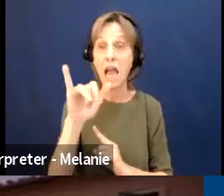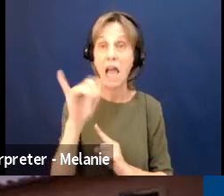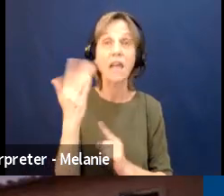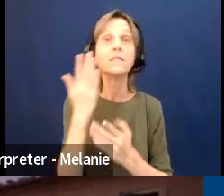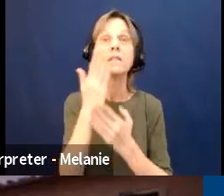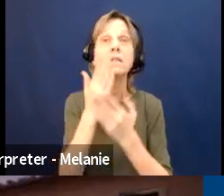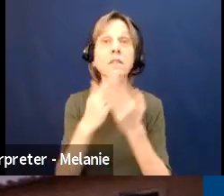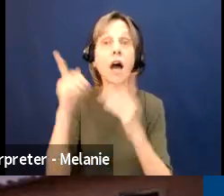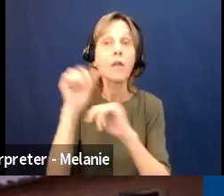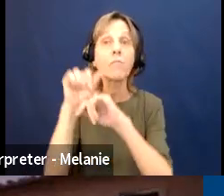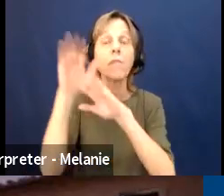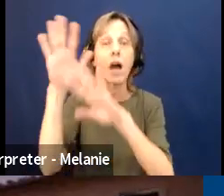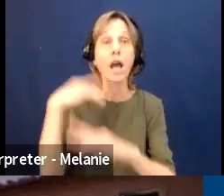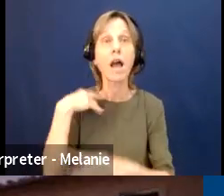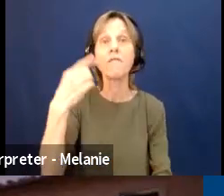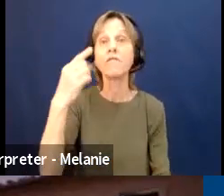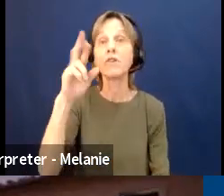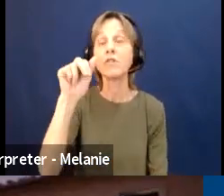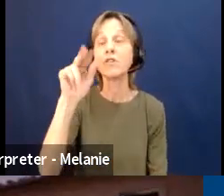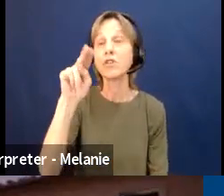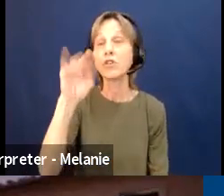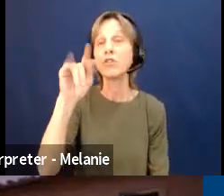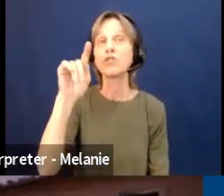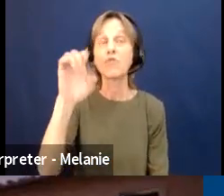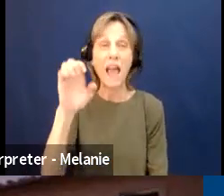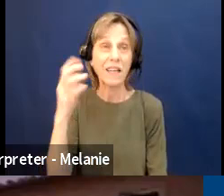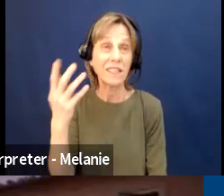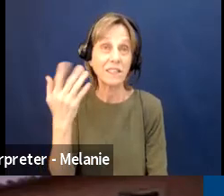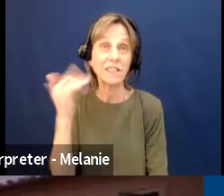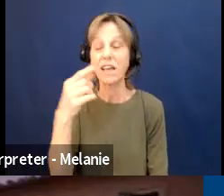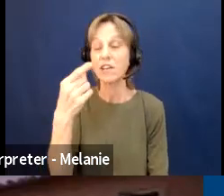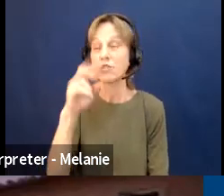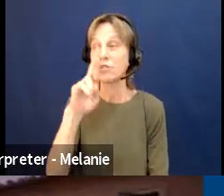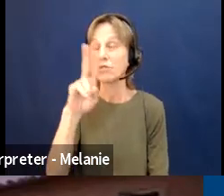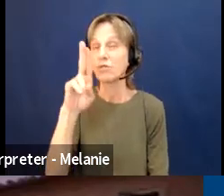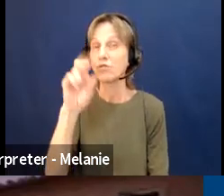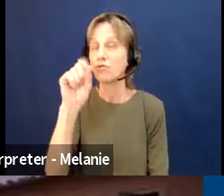into some gradient material better known as gruss you know so different plants growing different